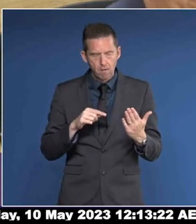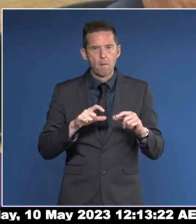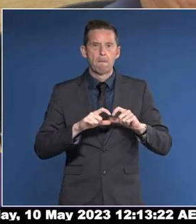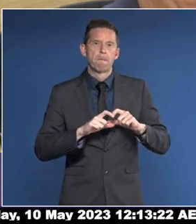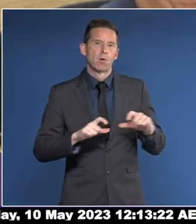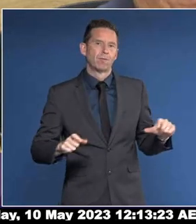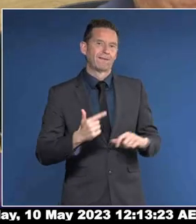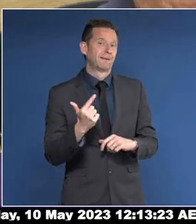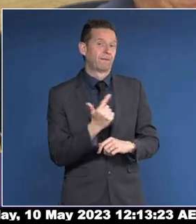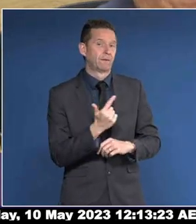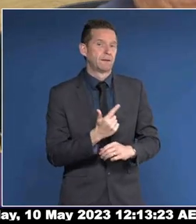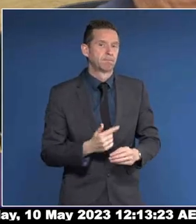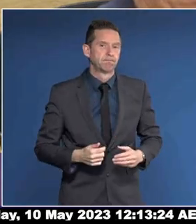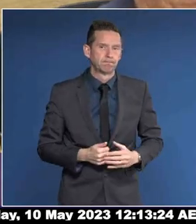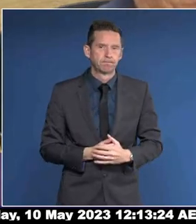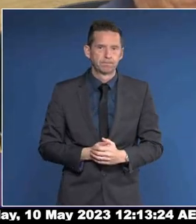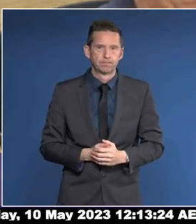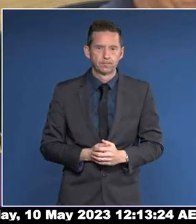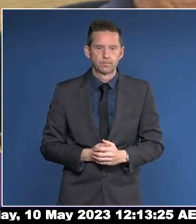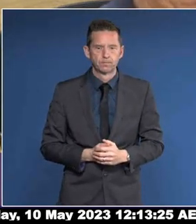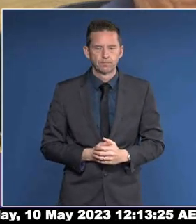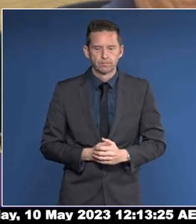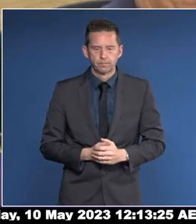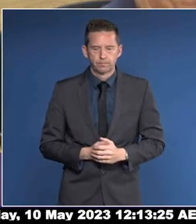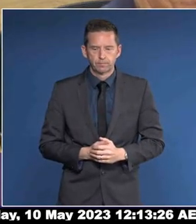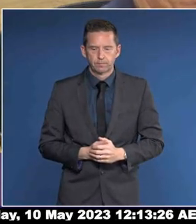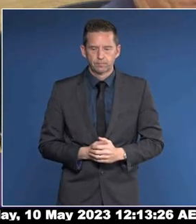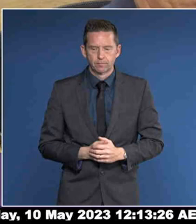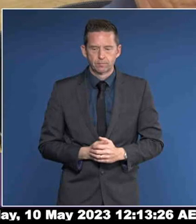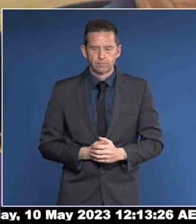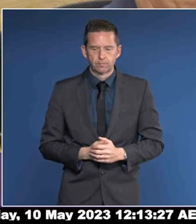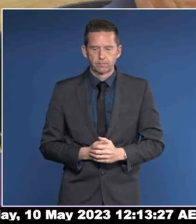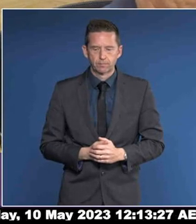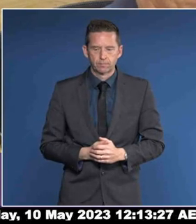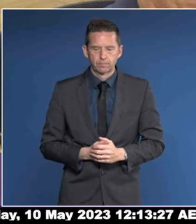Yes.